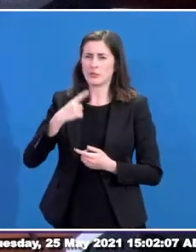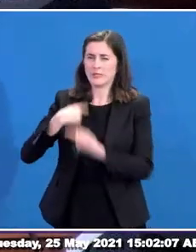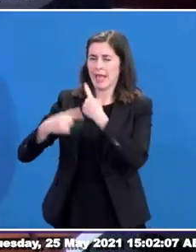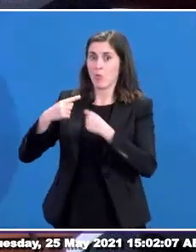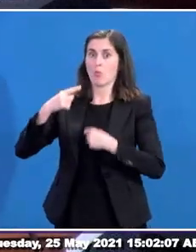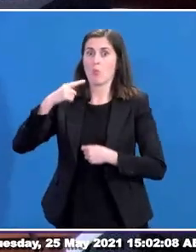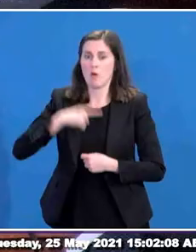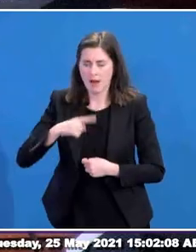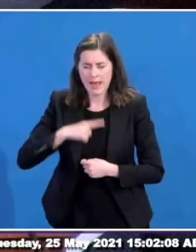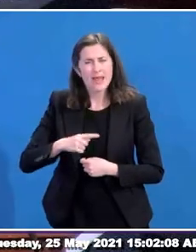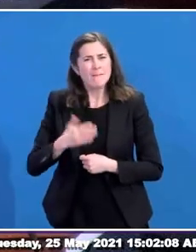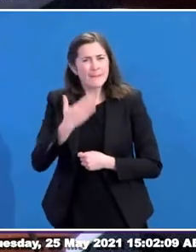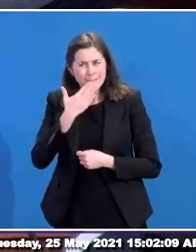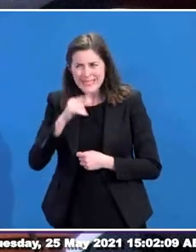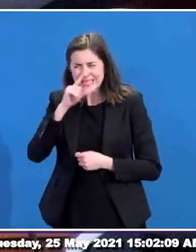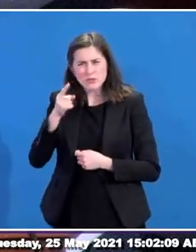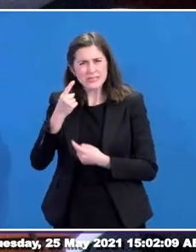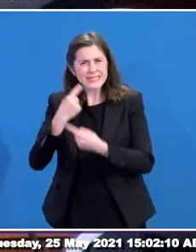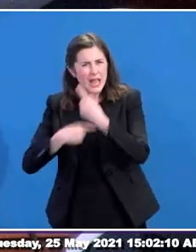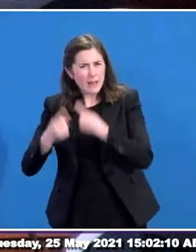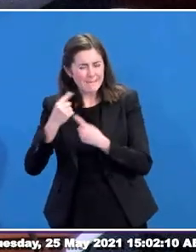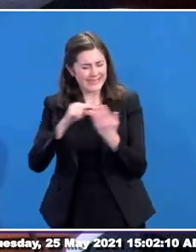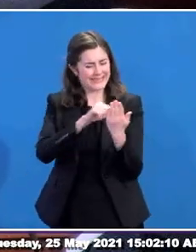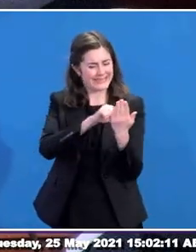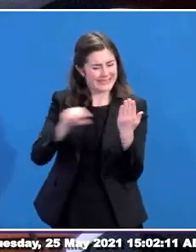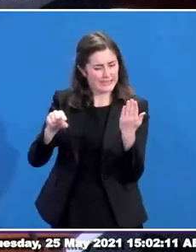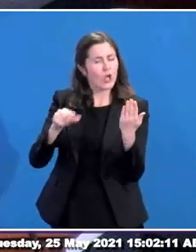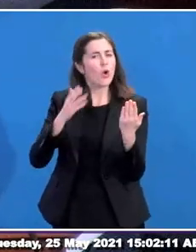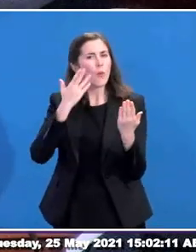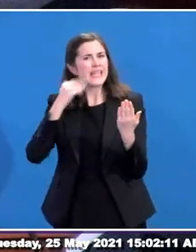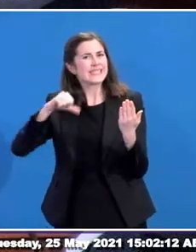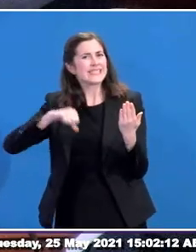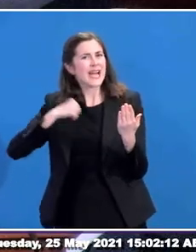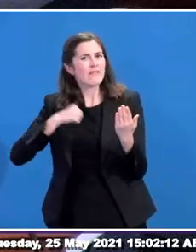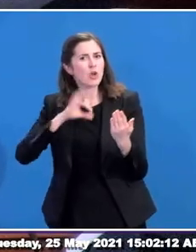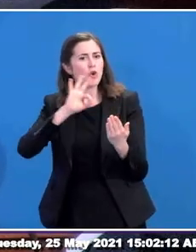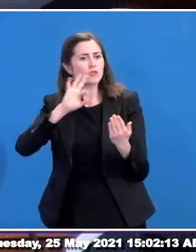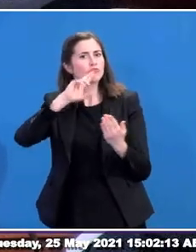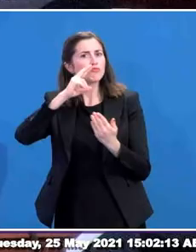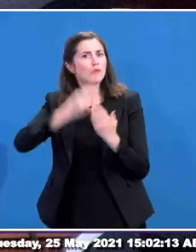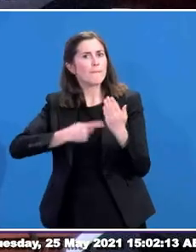your report, the nonreporting of staff, was that an issue that came out when